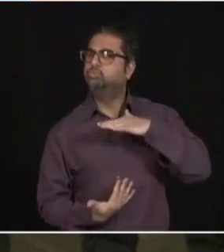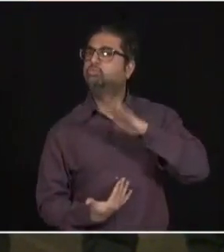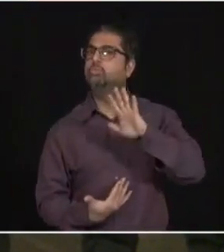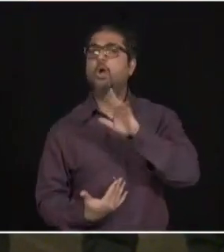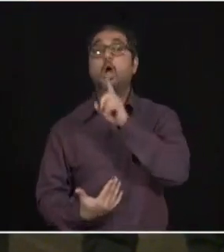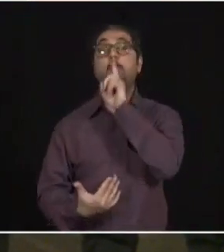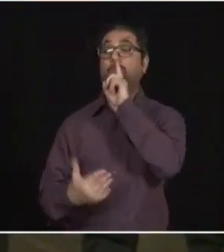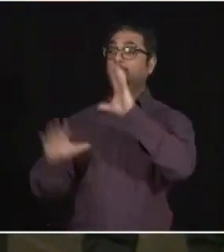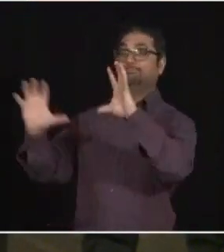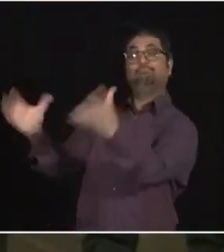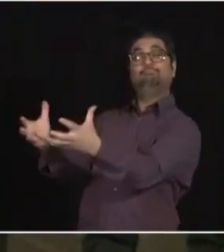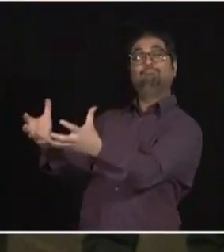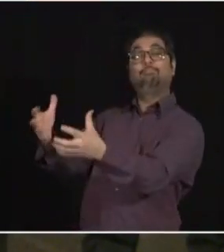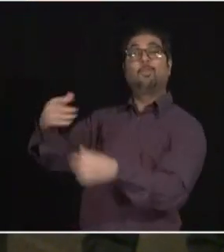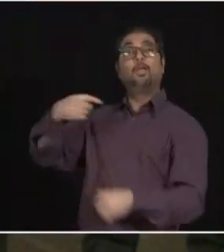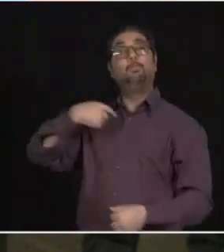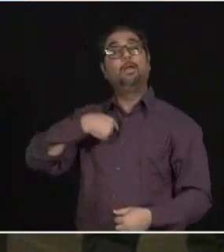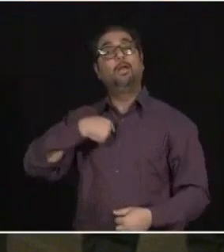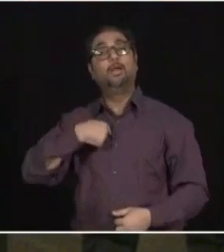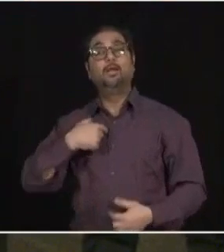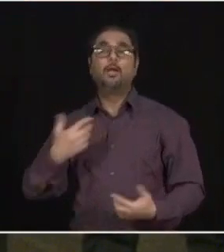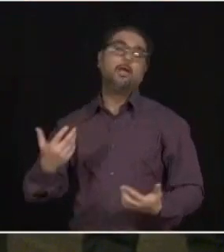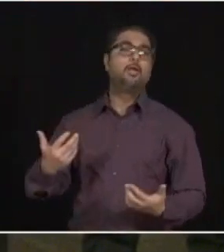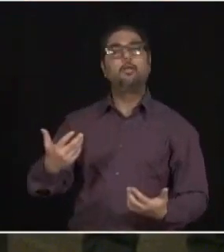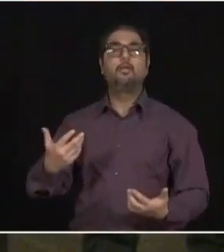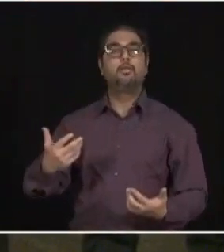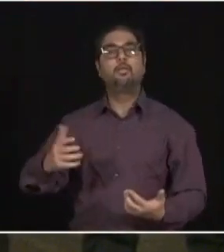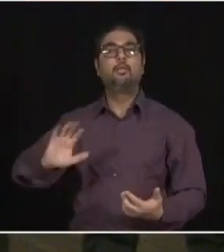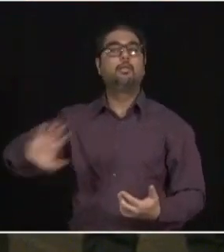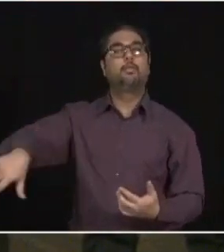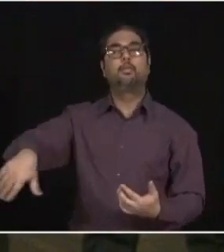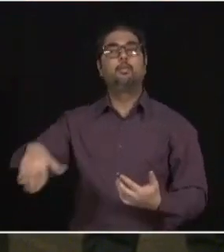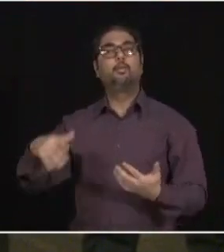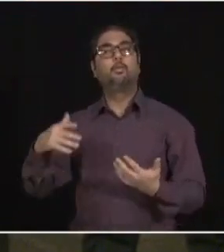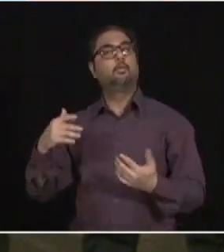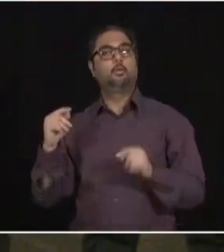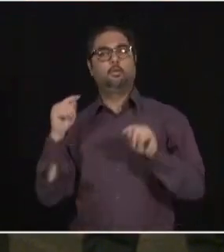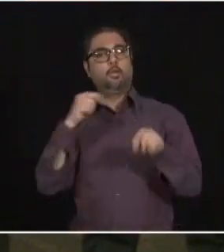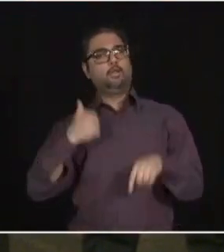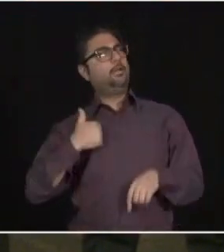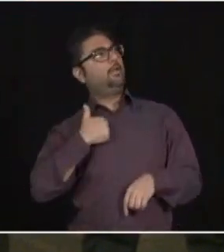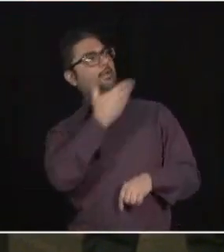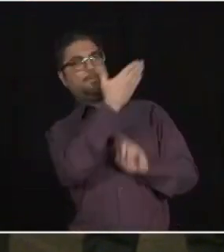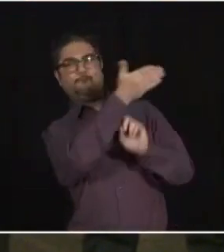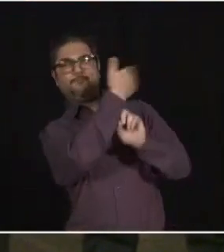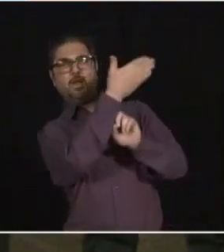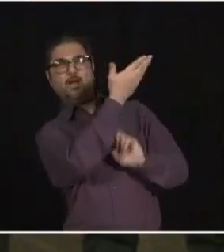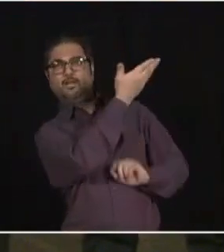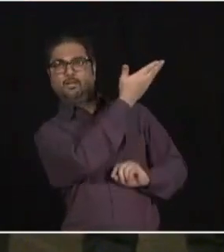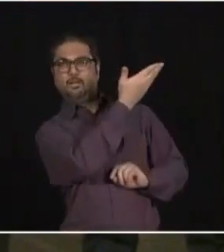look out the window and I see our Canadian flag being flown upside down. When I